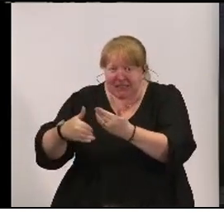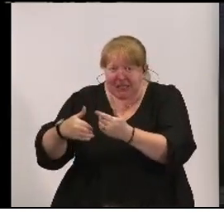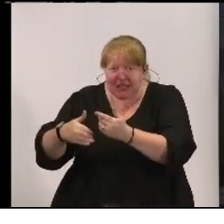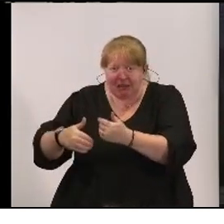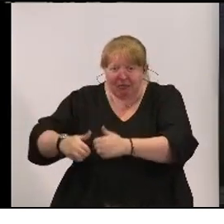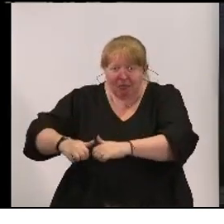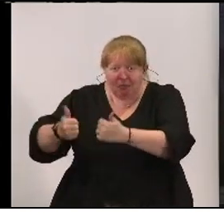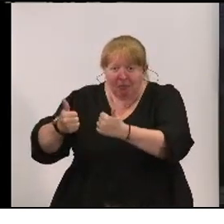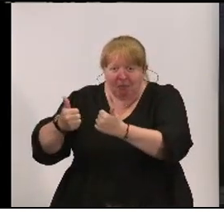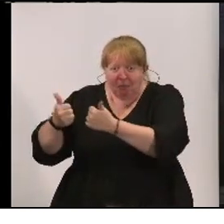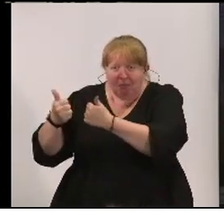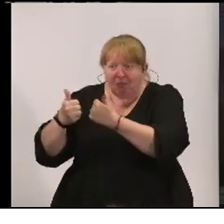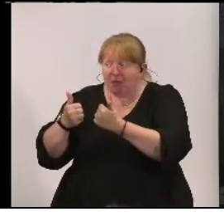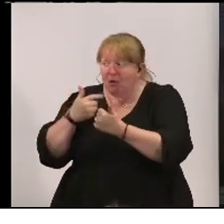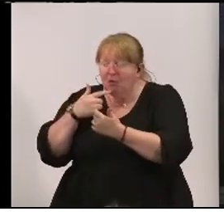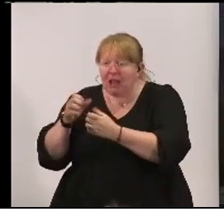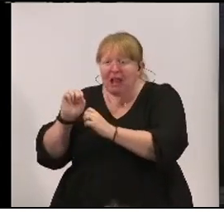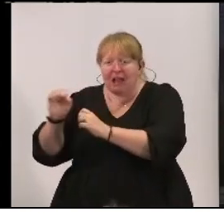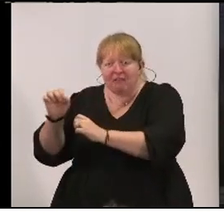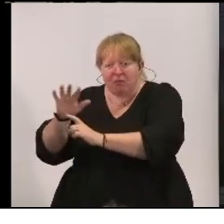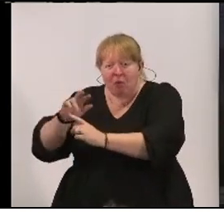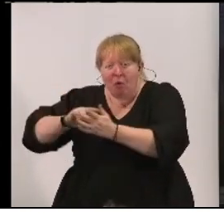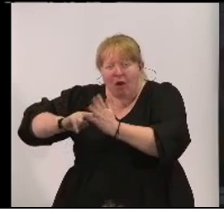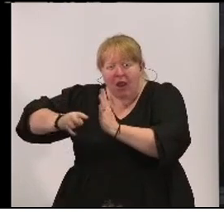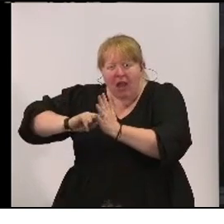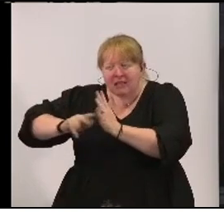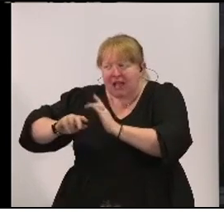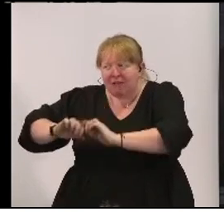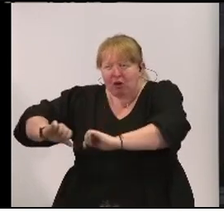We have positives in your organisation, Michelle,